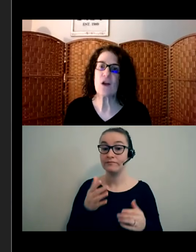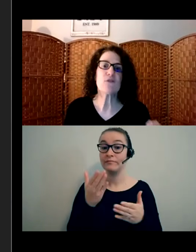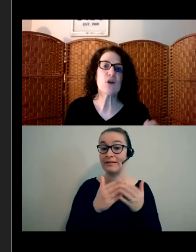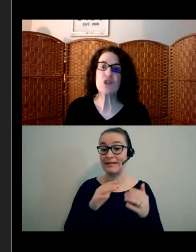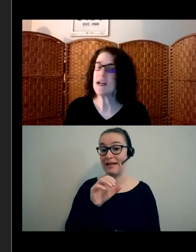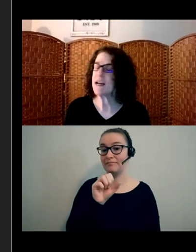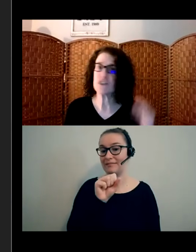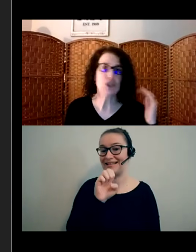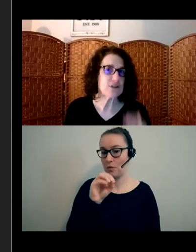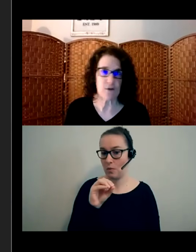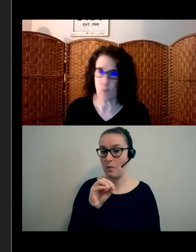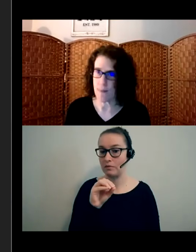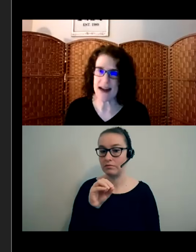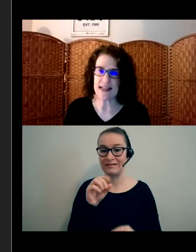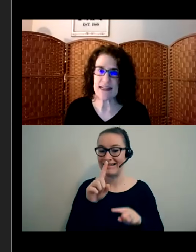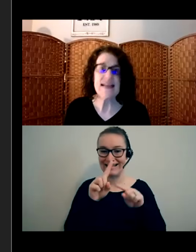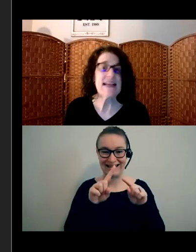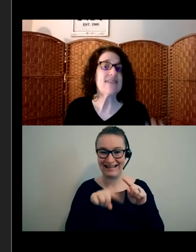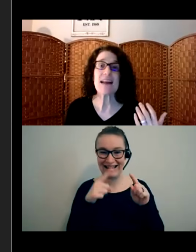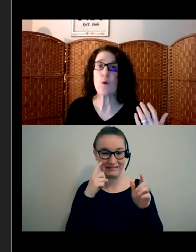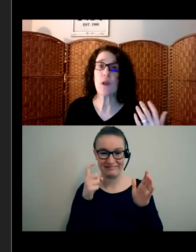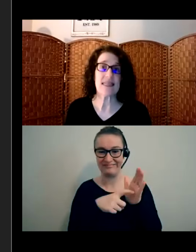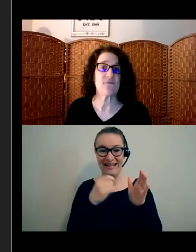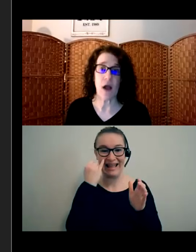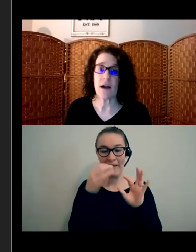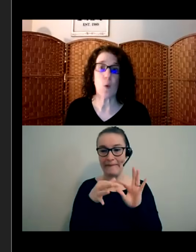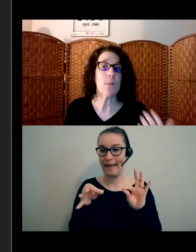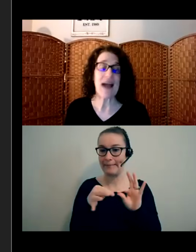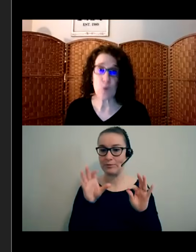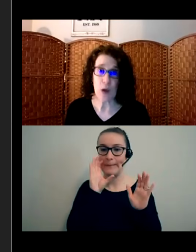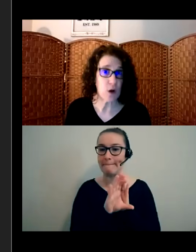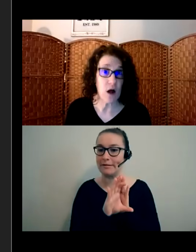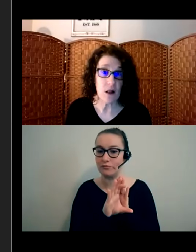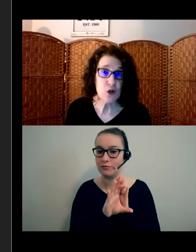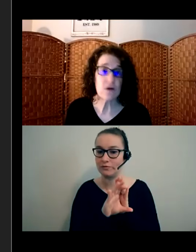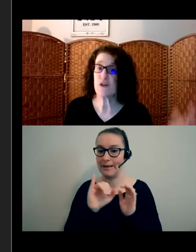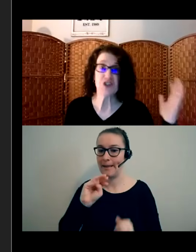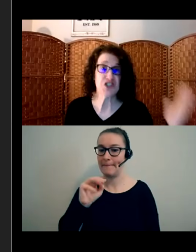Viewers cannot change the formatting. If they don't like the font or the background color, they're stuck.